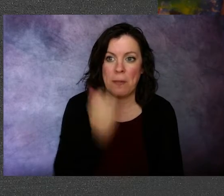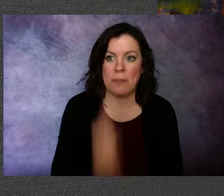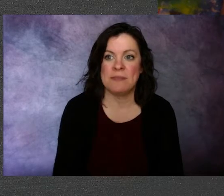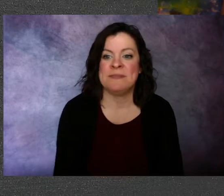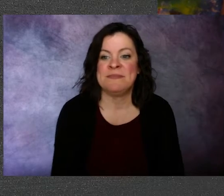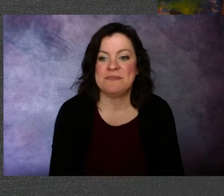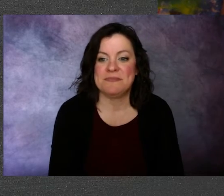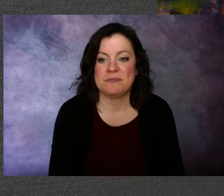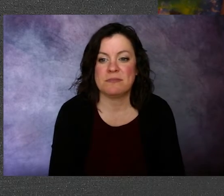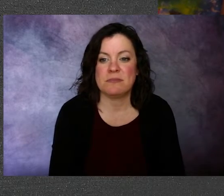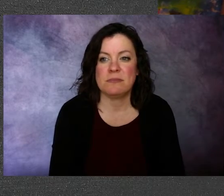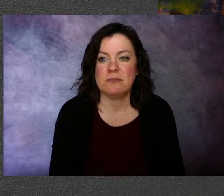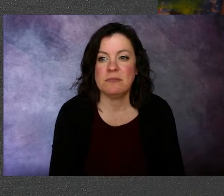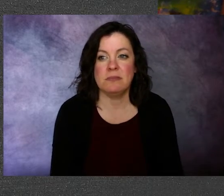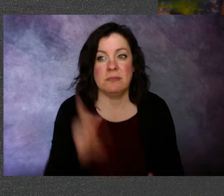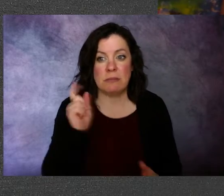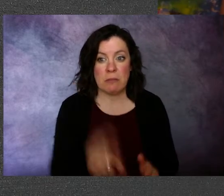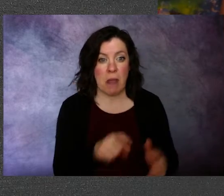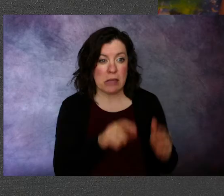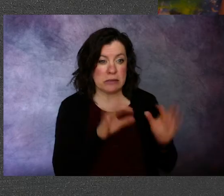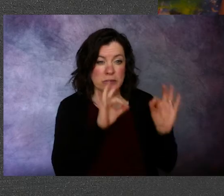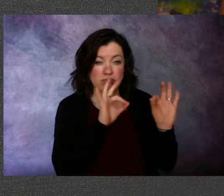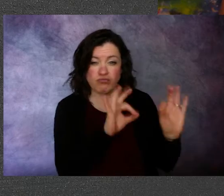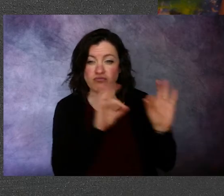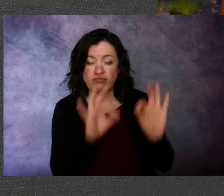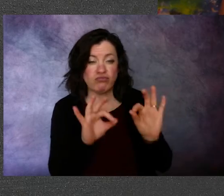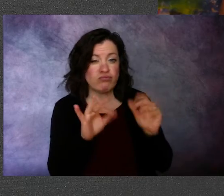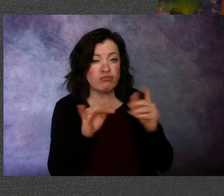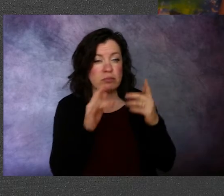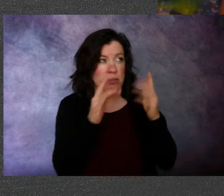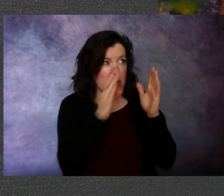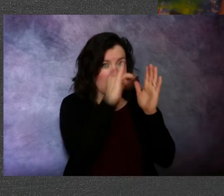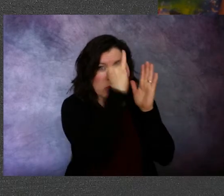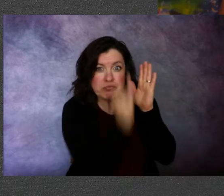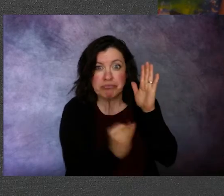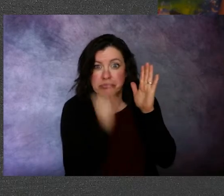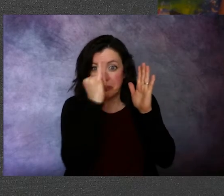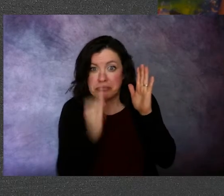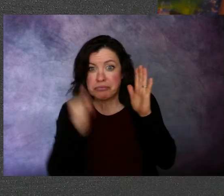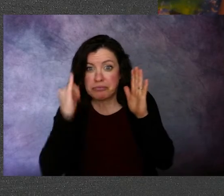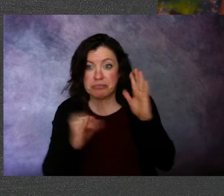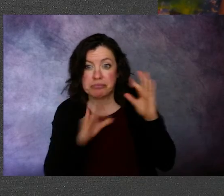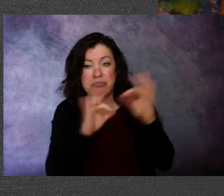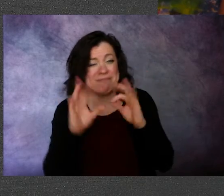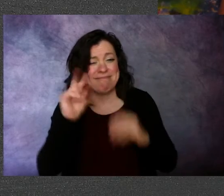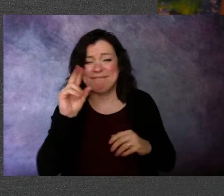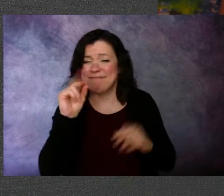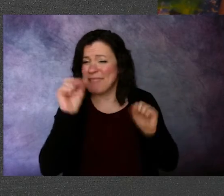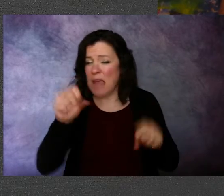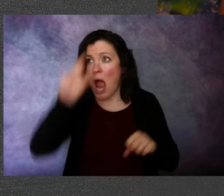I don't have to have them all the same size. If I want some smaller stripes, I can do smaller stripes.